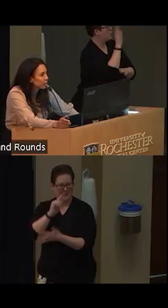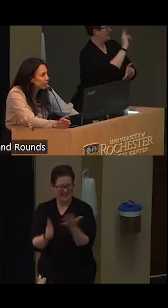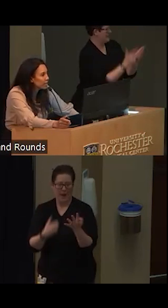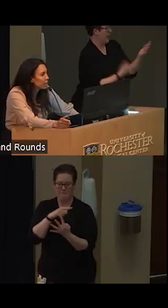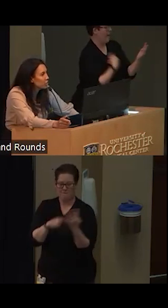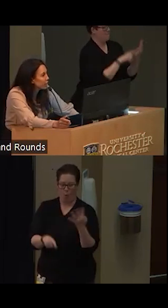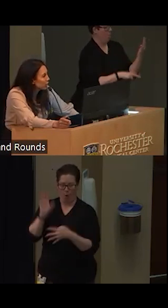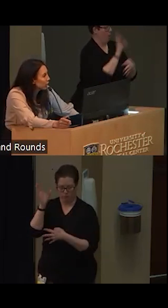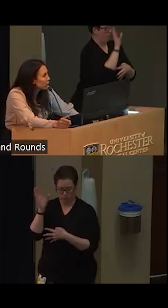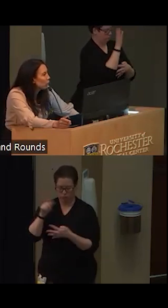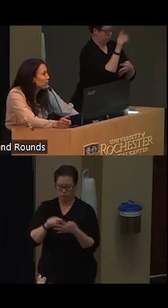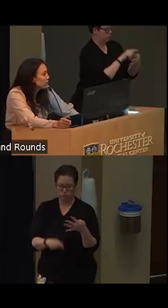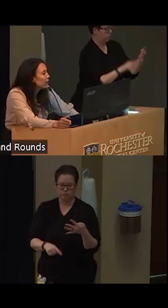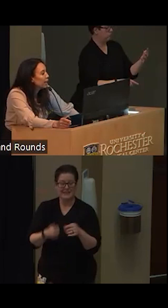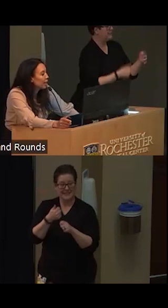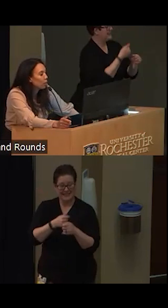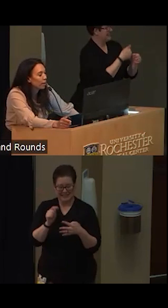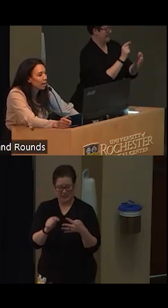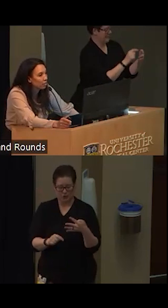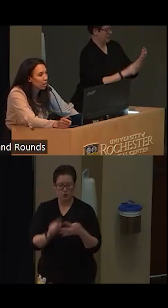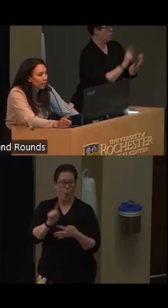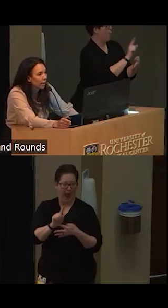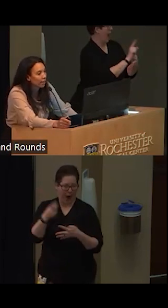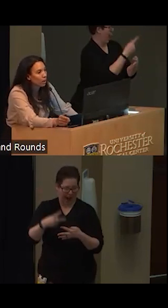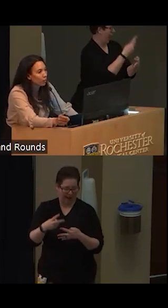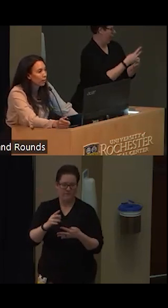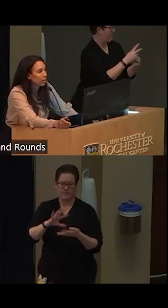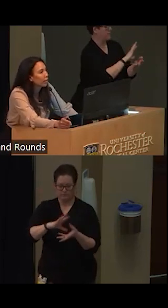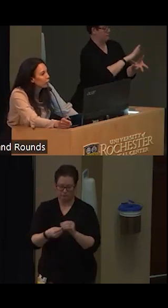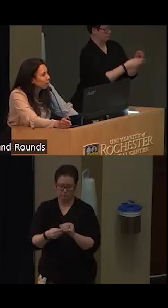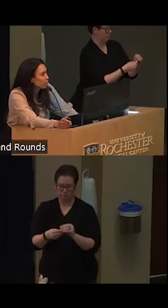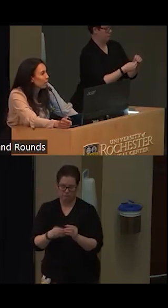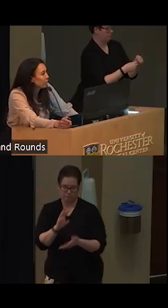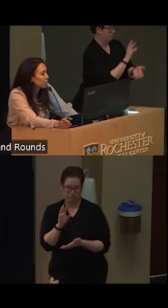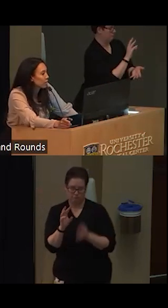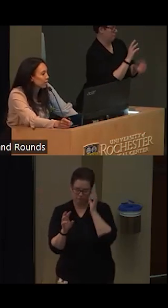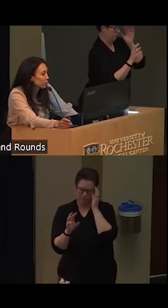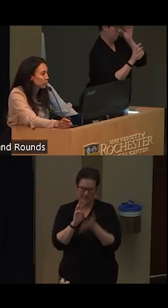series each session was an hour and a half long and our entire department of nursing leadership